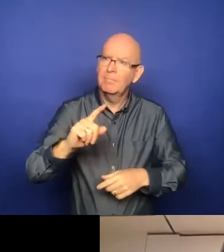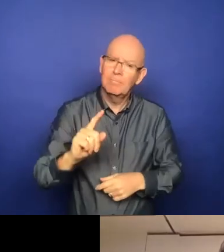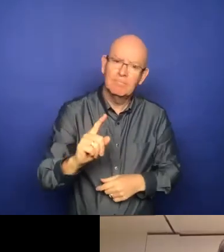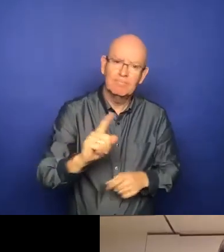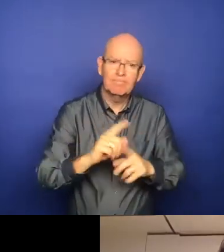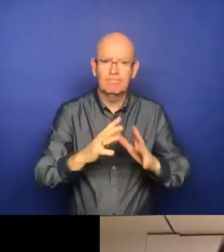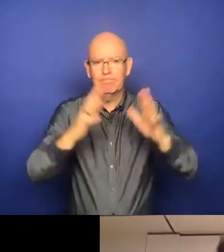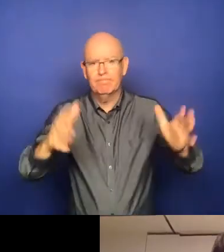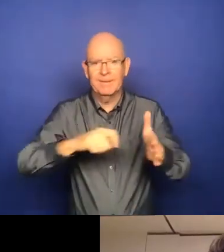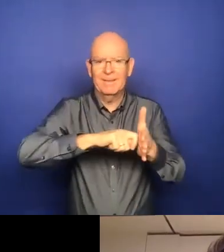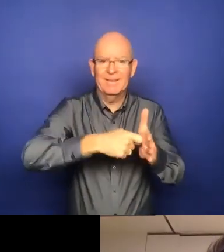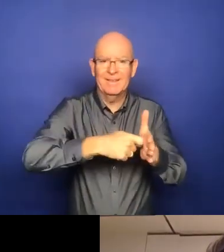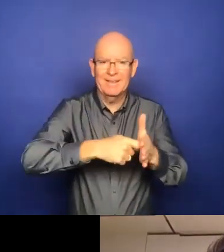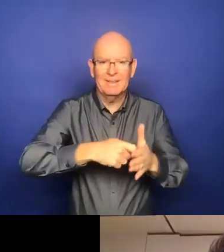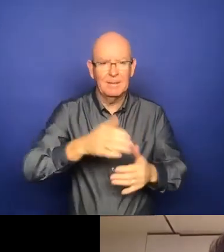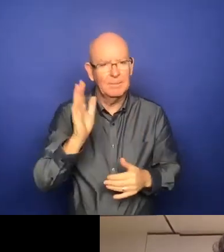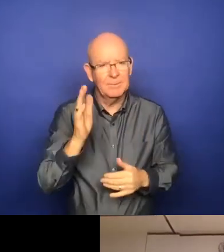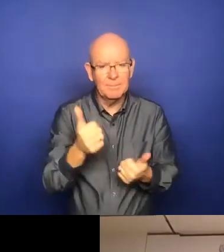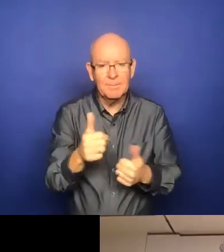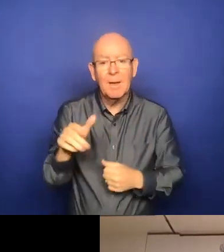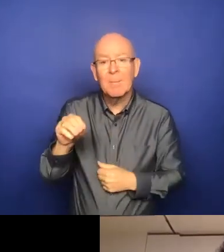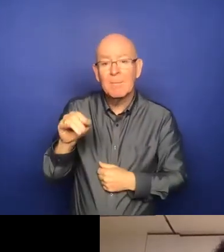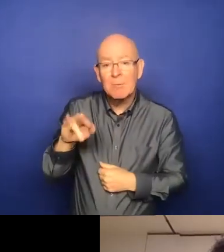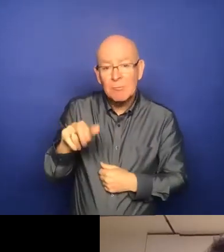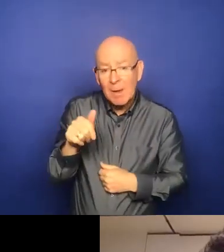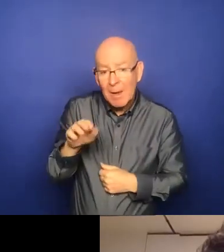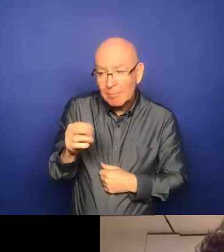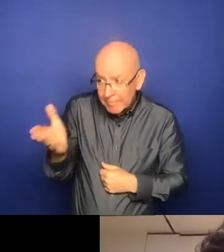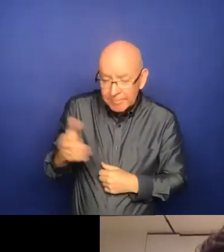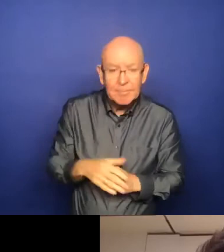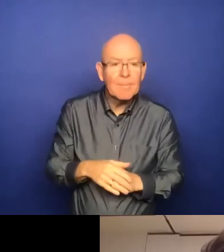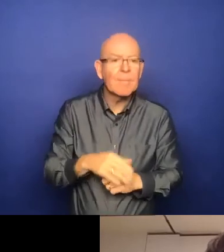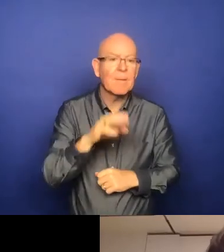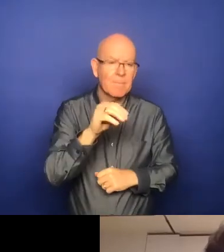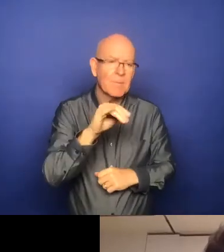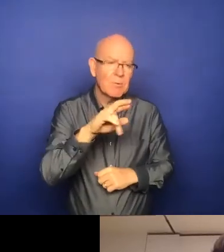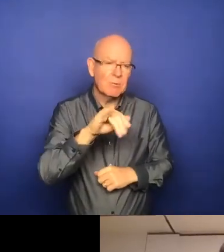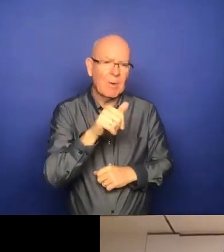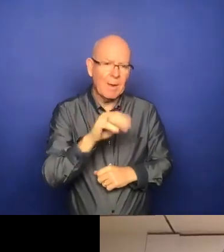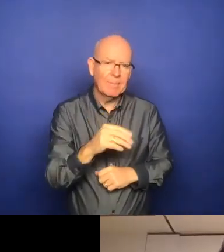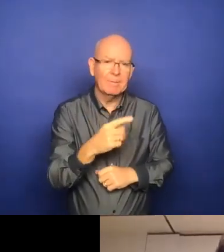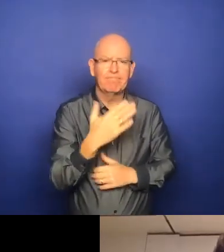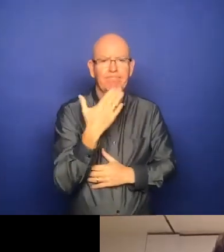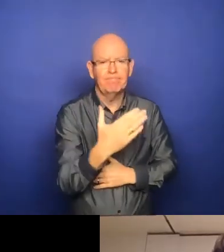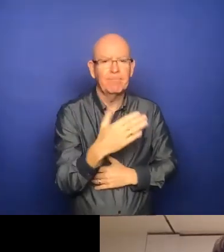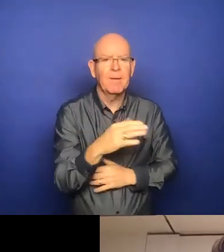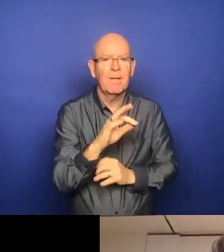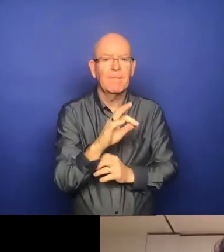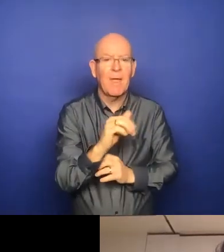Pennillas. So as I have been saying, I think community-driven data is really important and it has to be considered because you are still